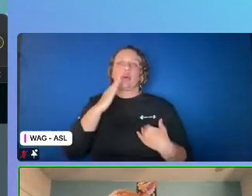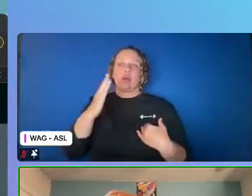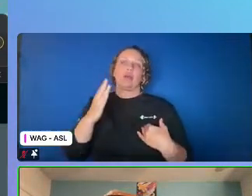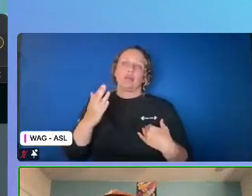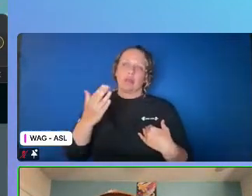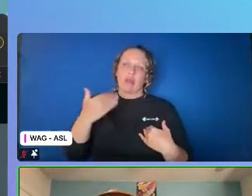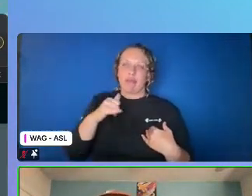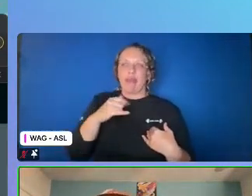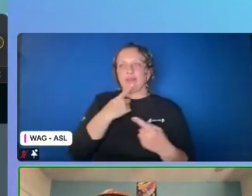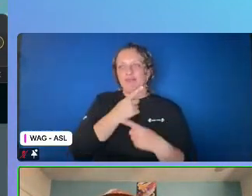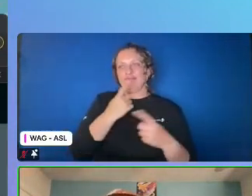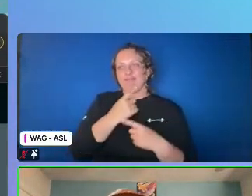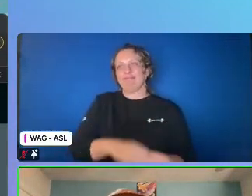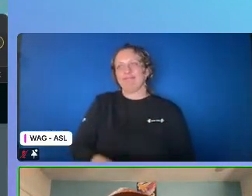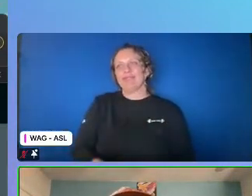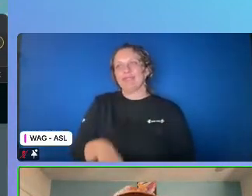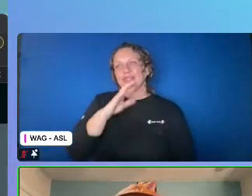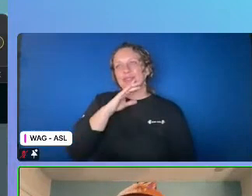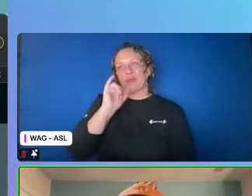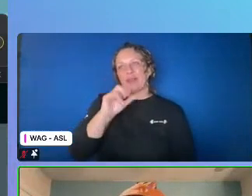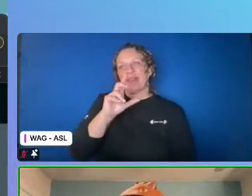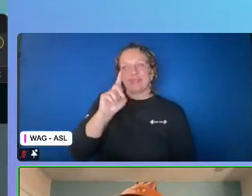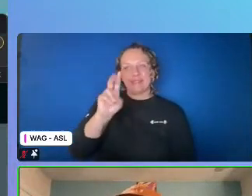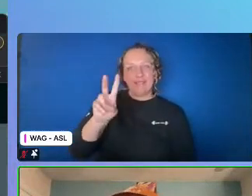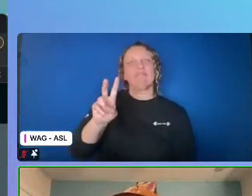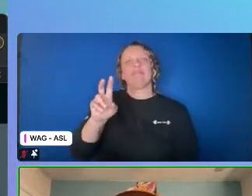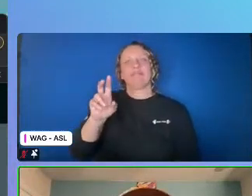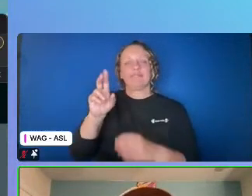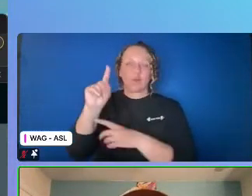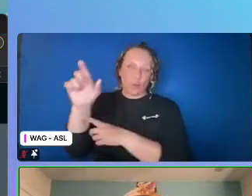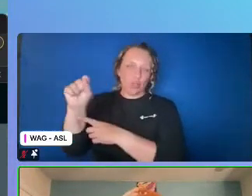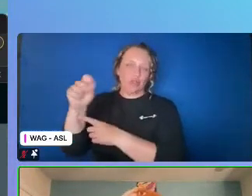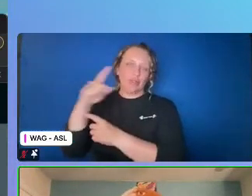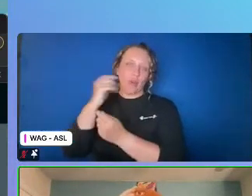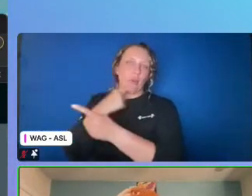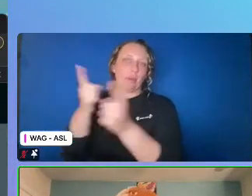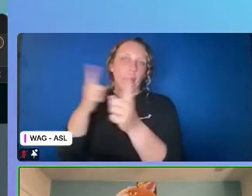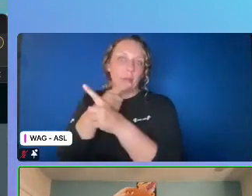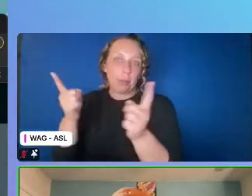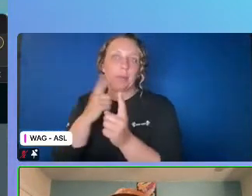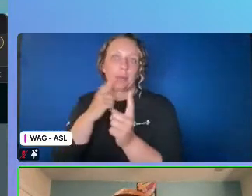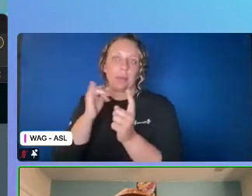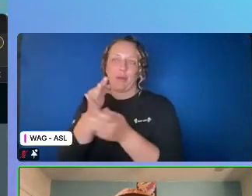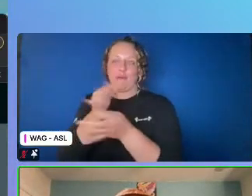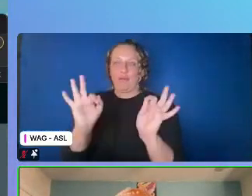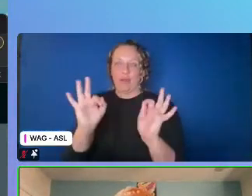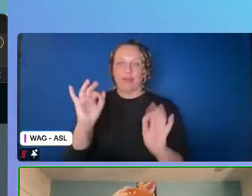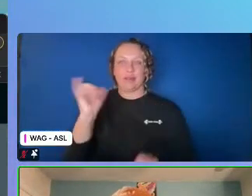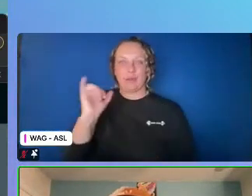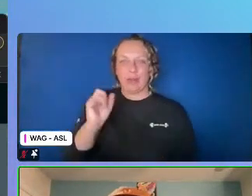I'll try to call out when they're free versus paid. So let's just get started. What I'm gonna do is something that's free